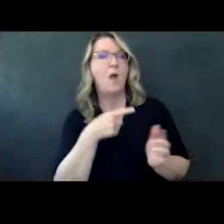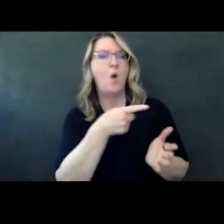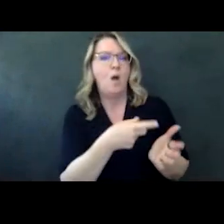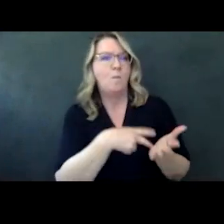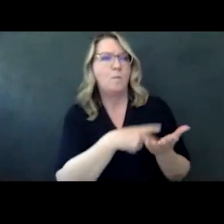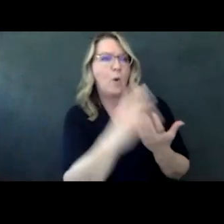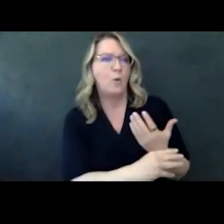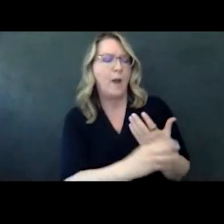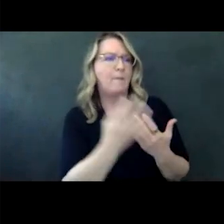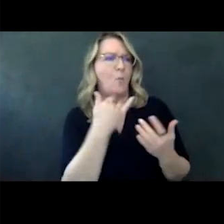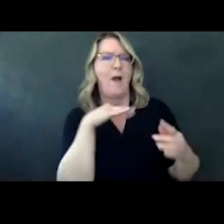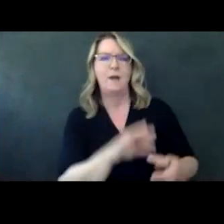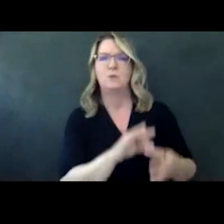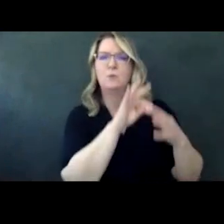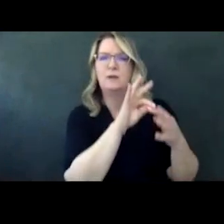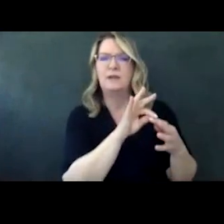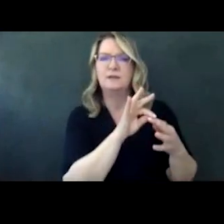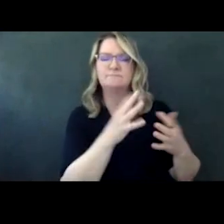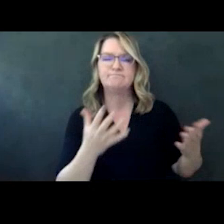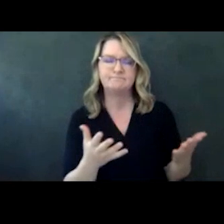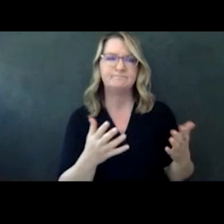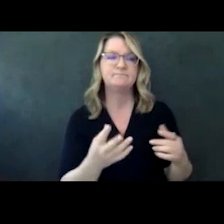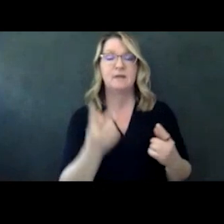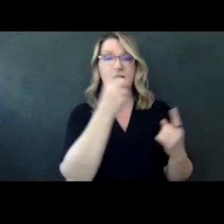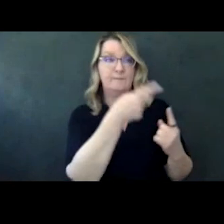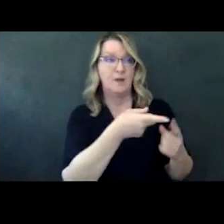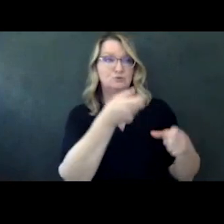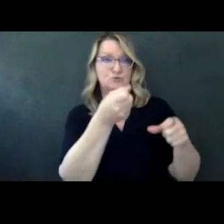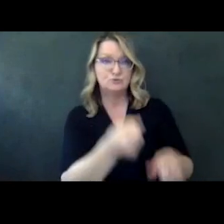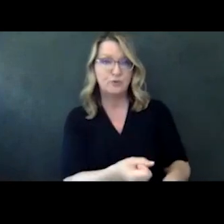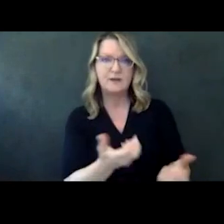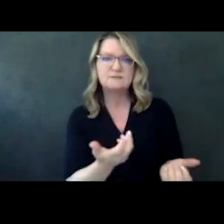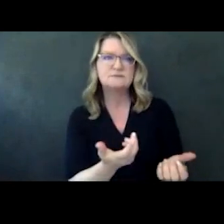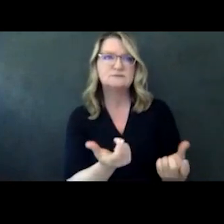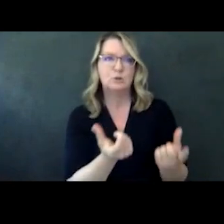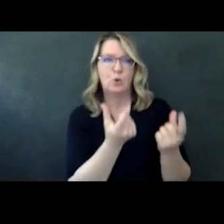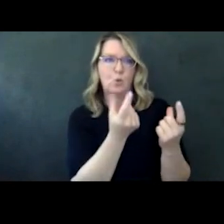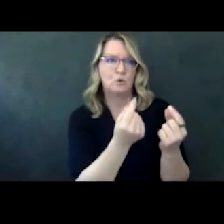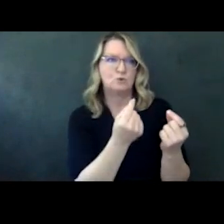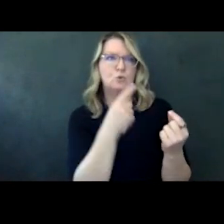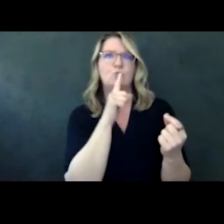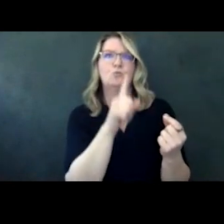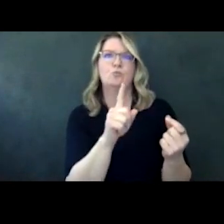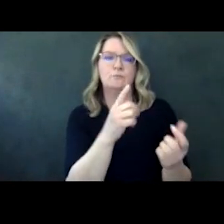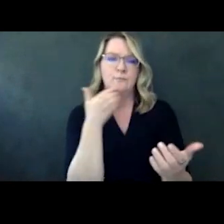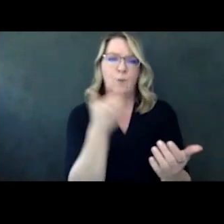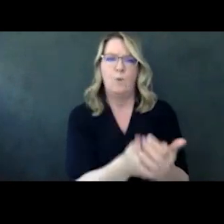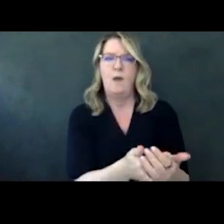truly unique?" Think about your strengths. What do you do exceptionally well. Maybe it's your